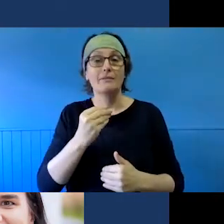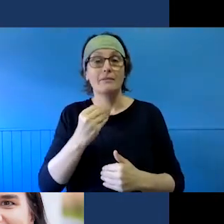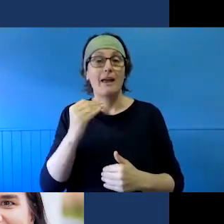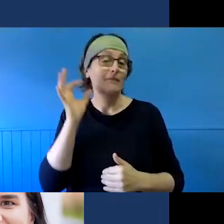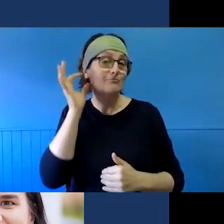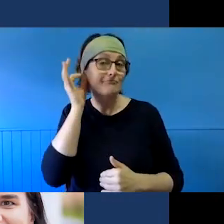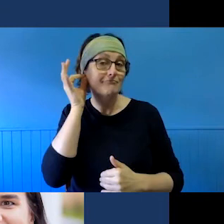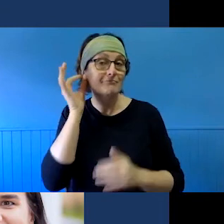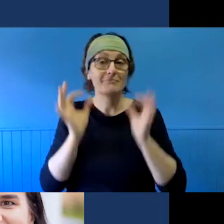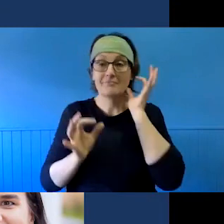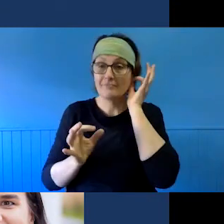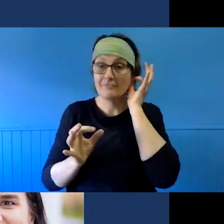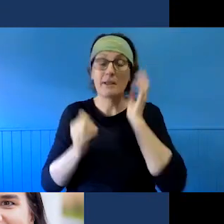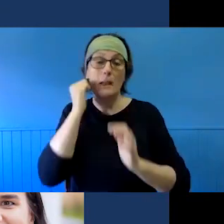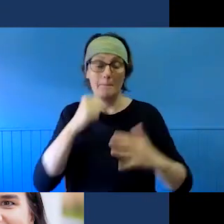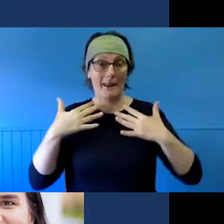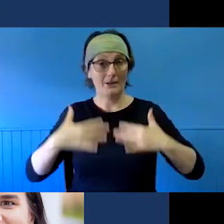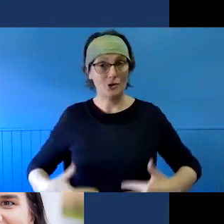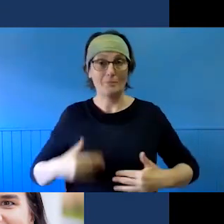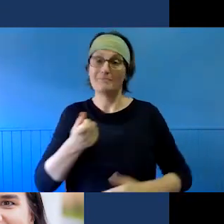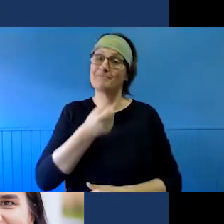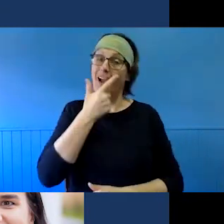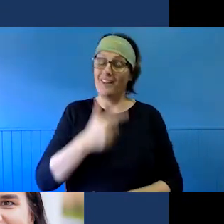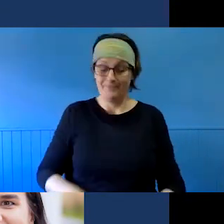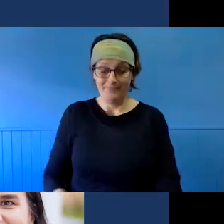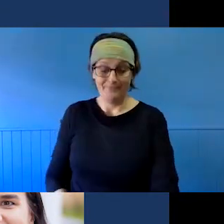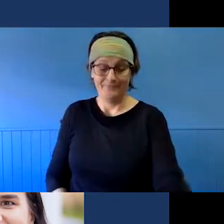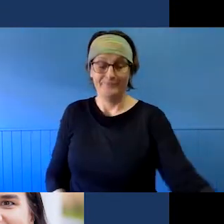earrings, a black top and smiling at the camera. She is in front of a